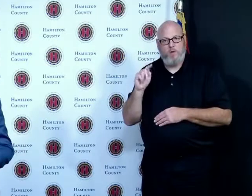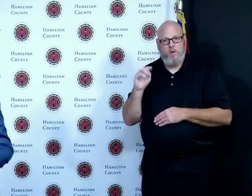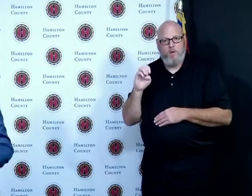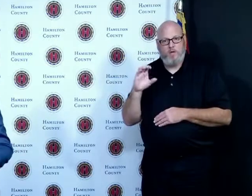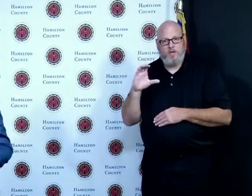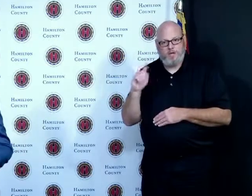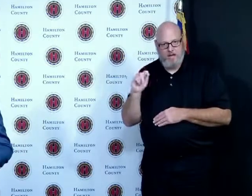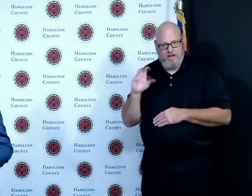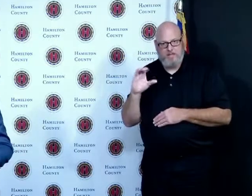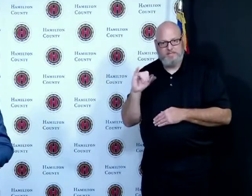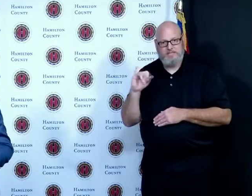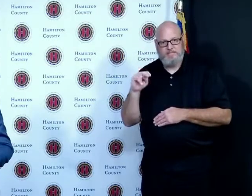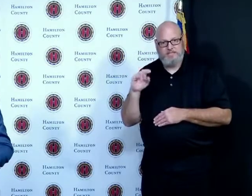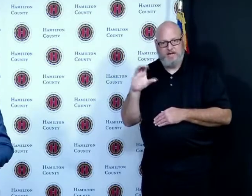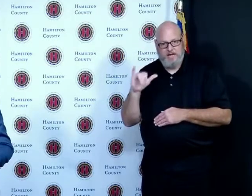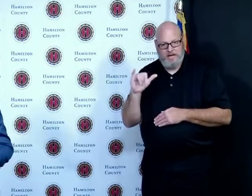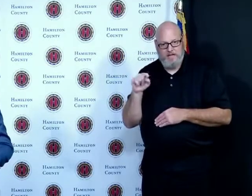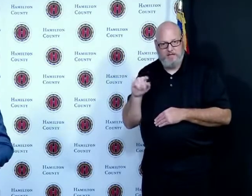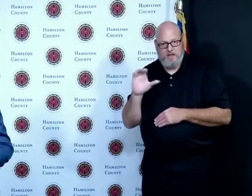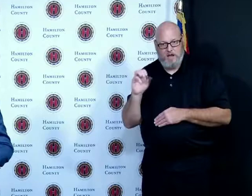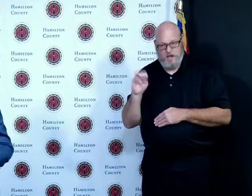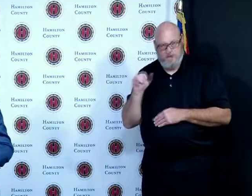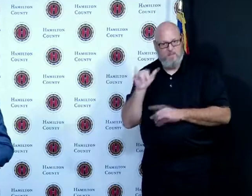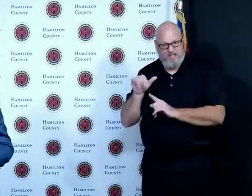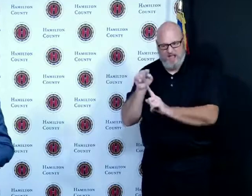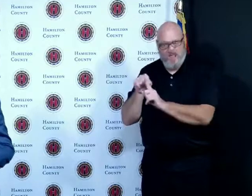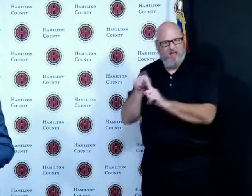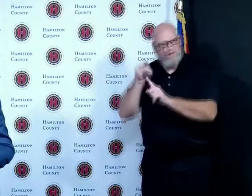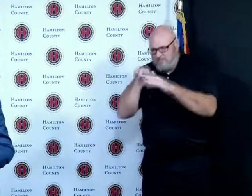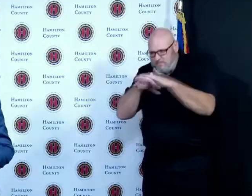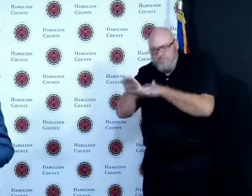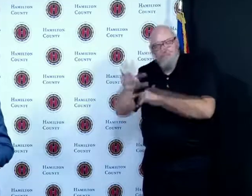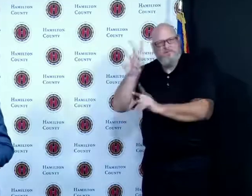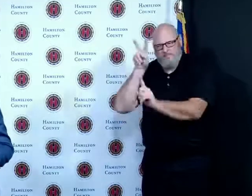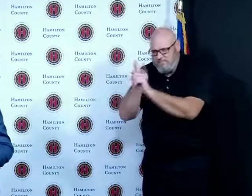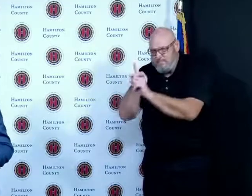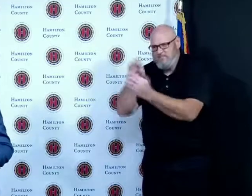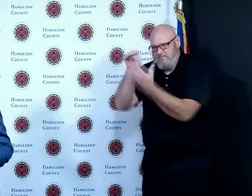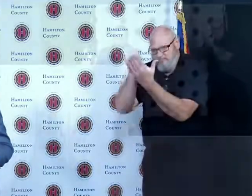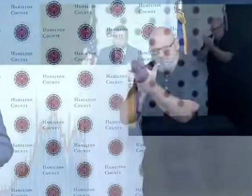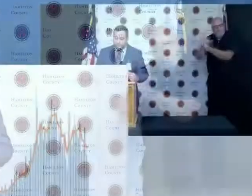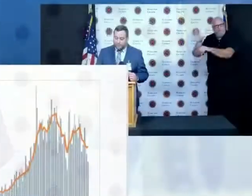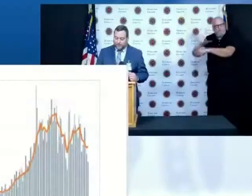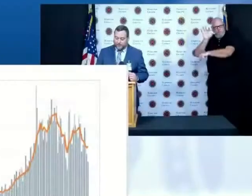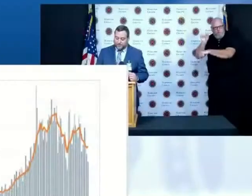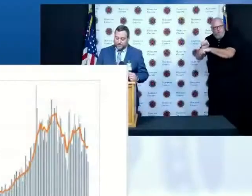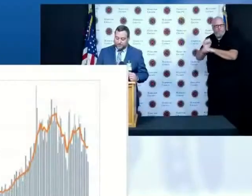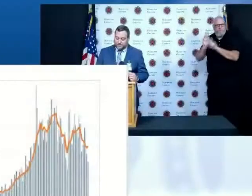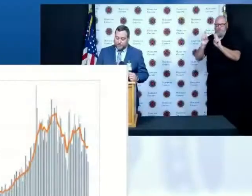numbers you can see over the last couple weeks we have seen a decline in the overall number of cases